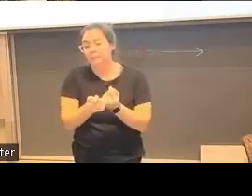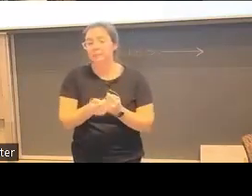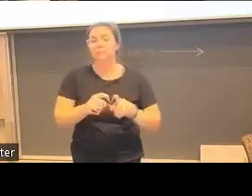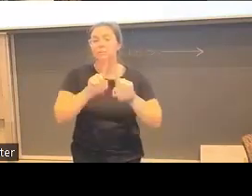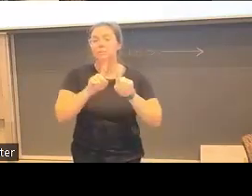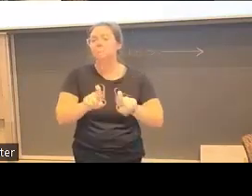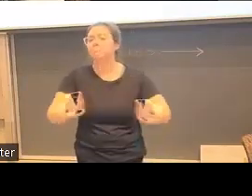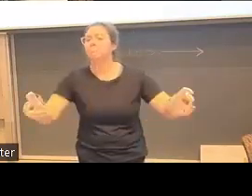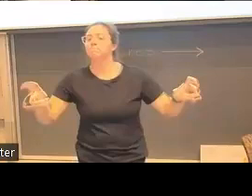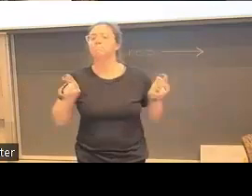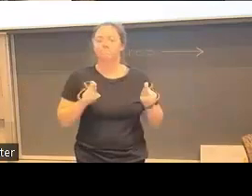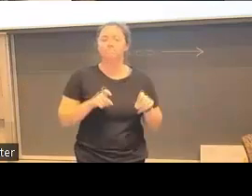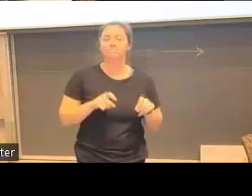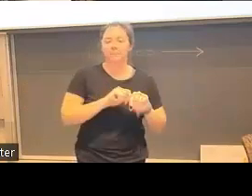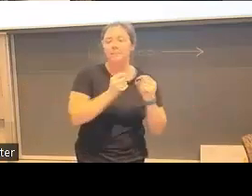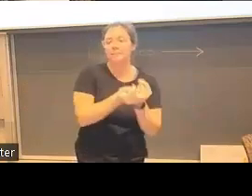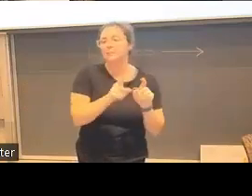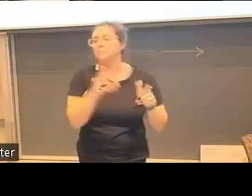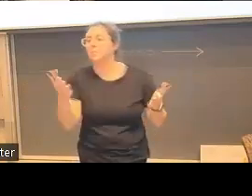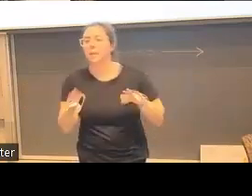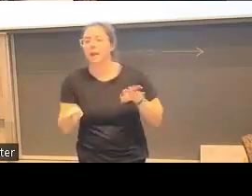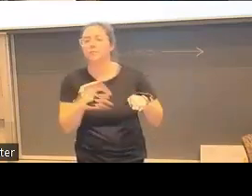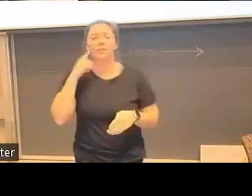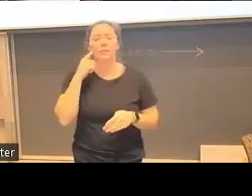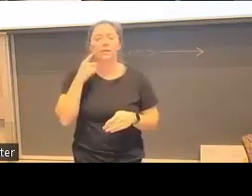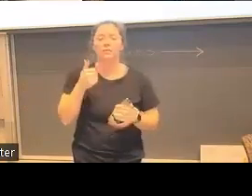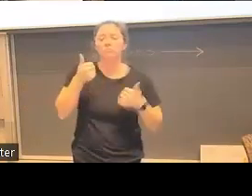these behaviors that they thought important and what they thought best practices for learning